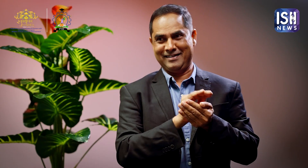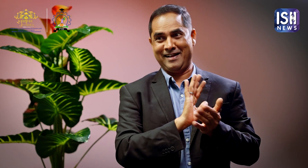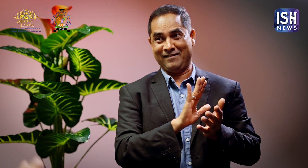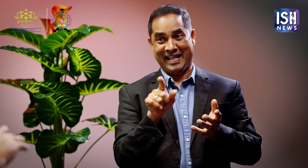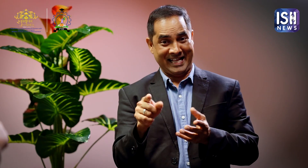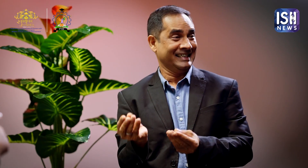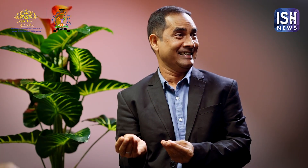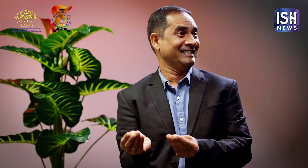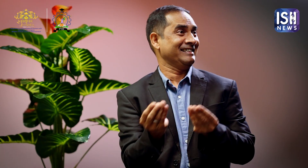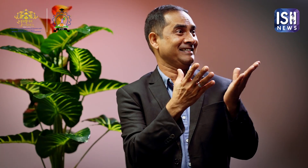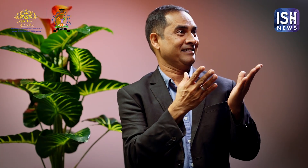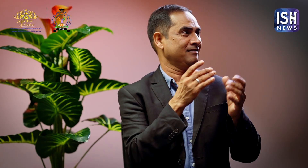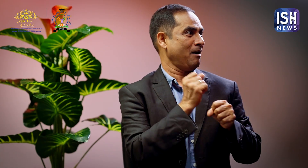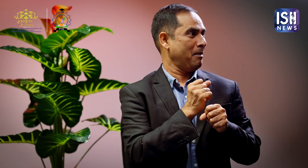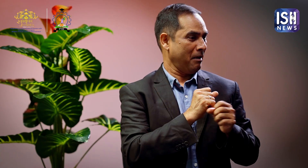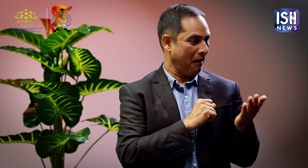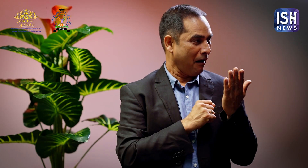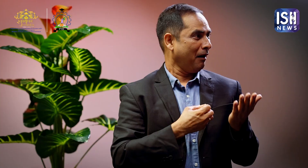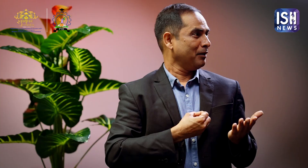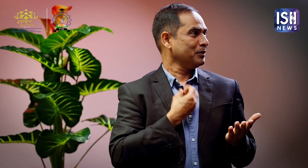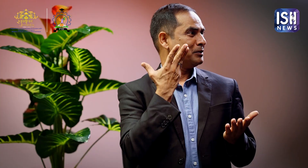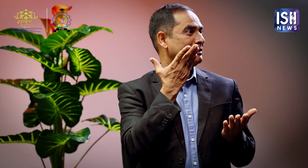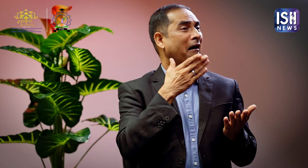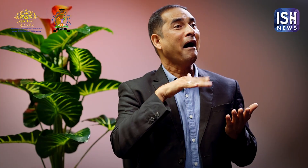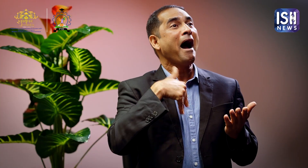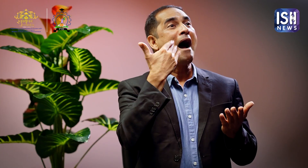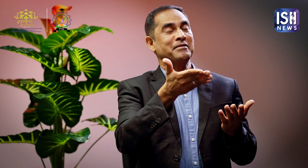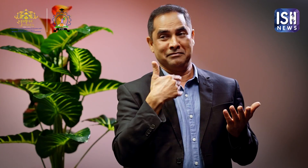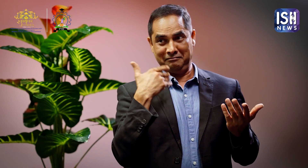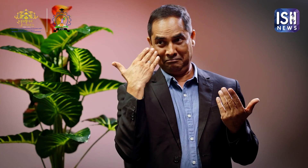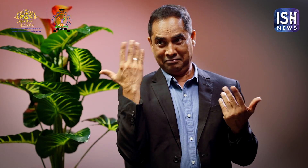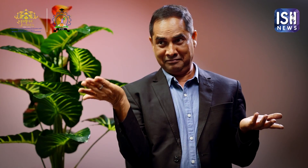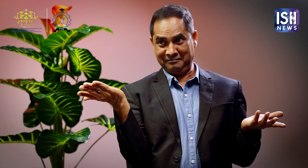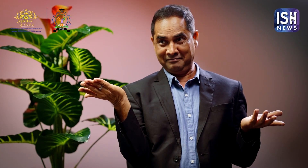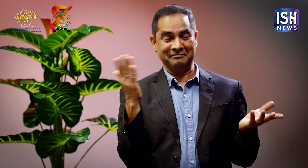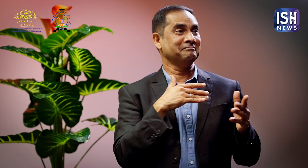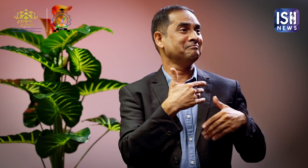I still have that video, and when I sent it to the Government, they were delighted. I don't know what happened afterwards.